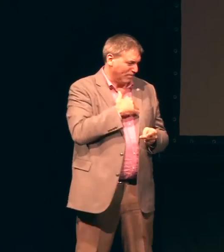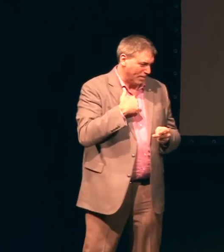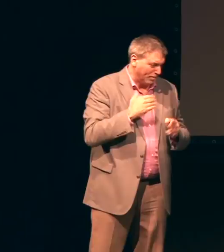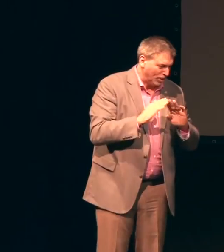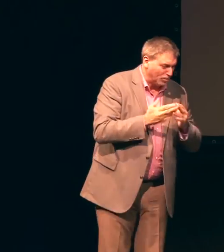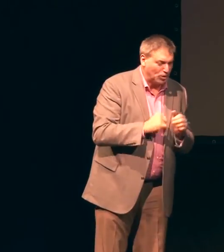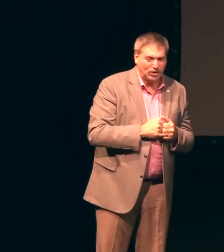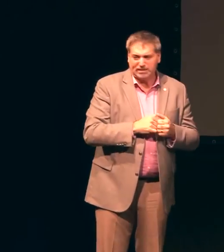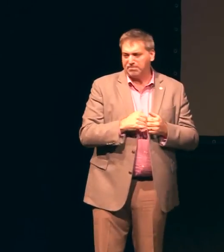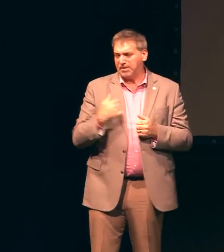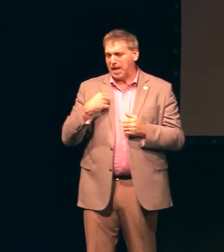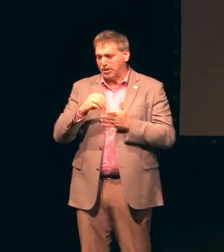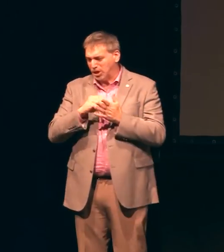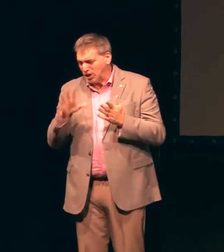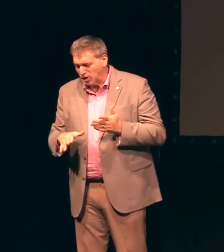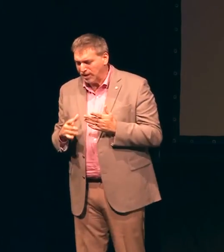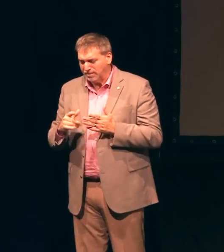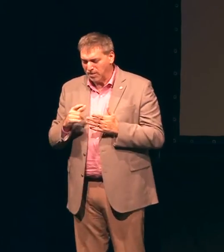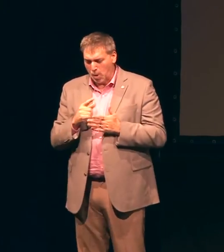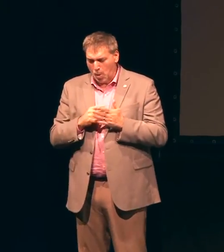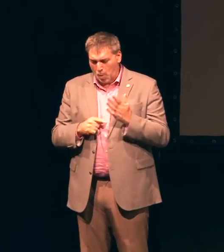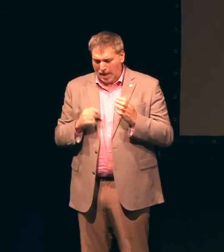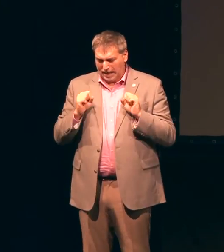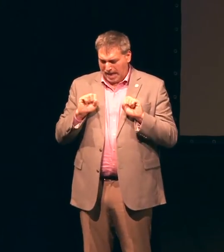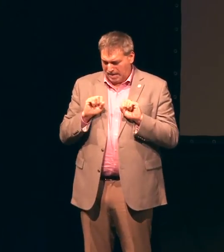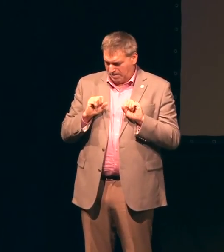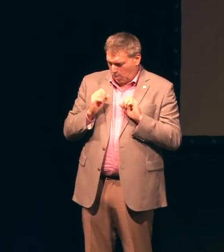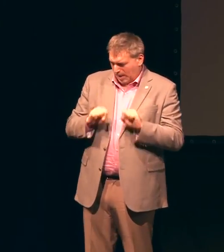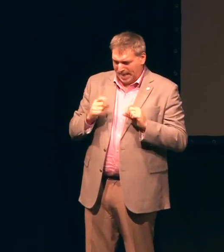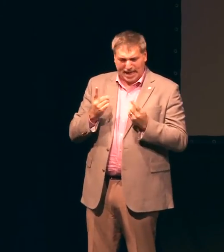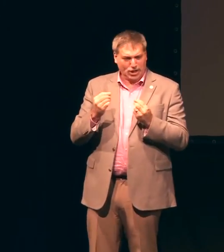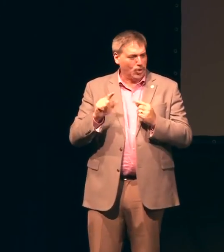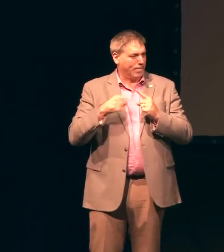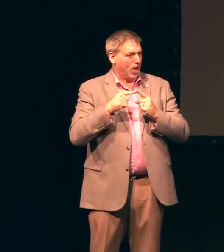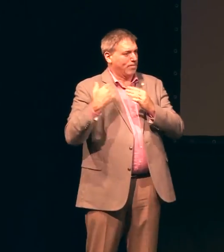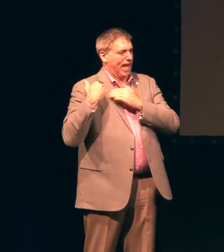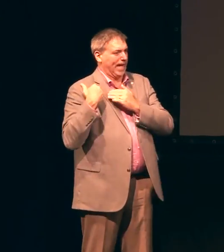whether you are an interpreter, a Deaf community member, a student, what is it that